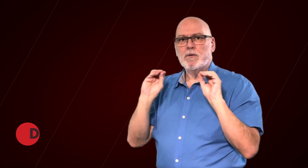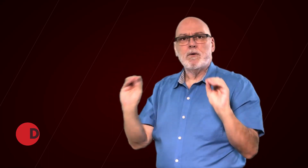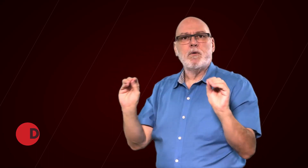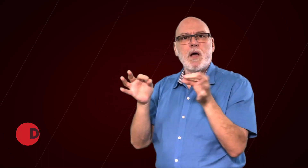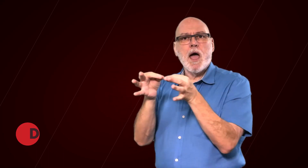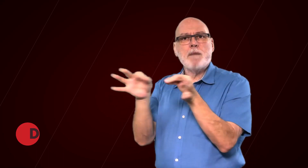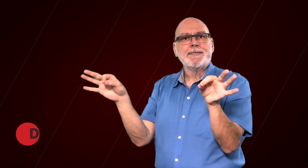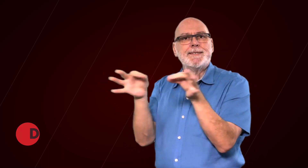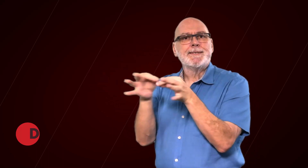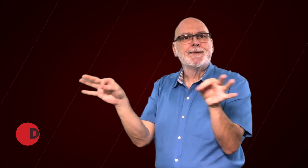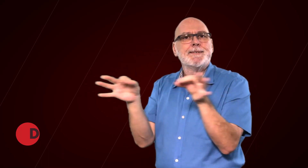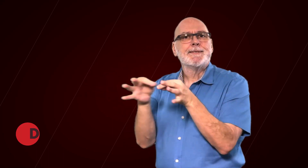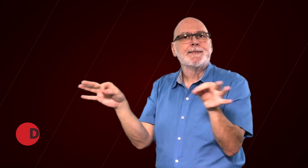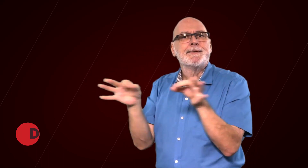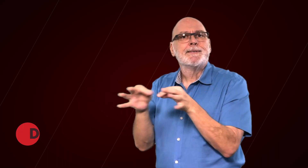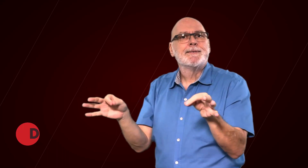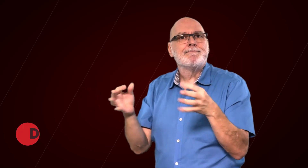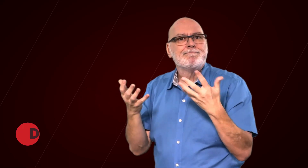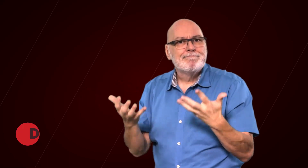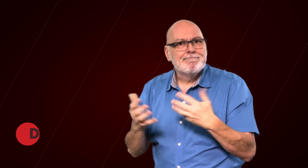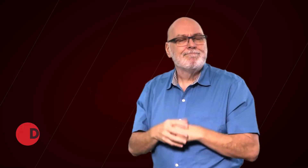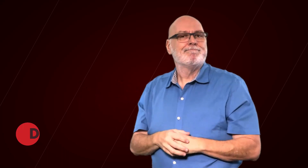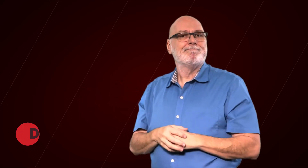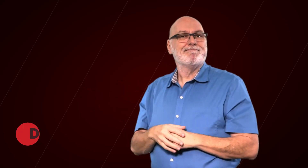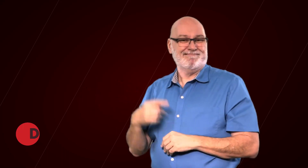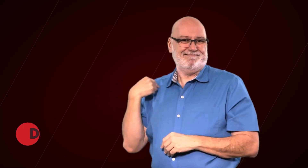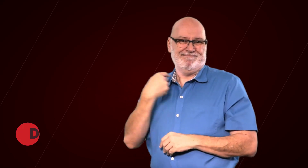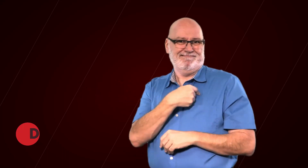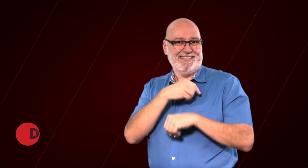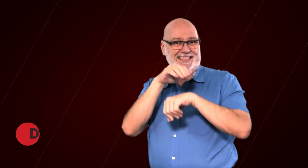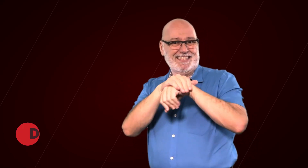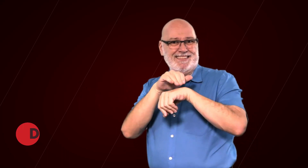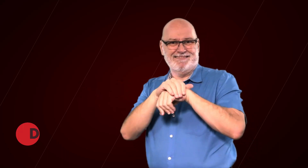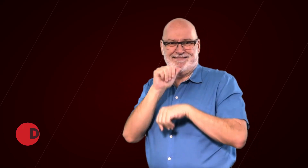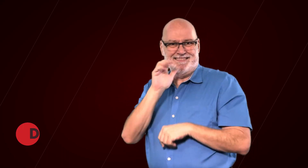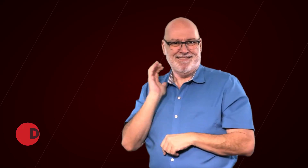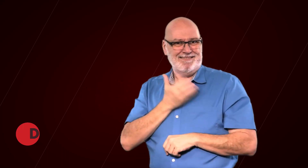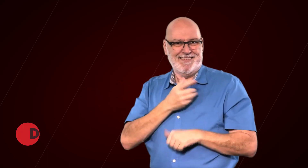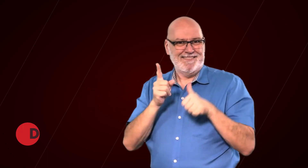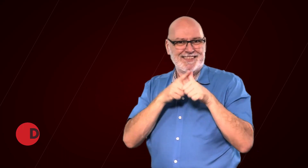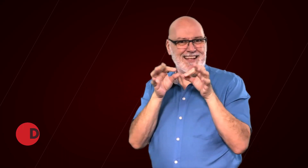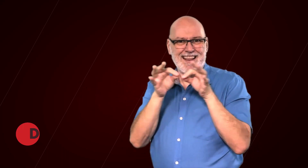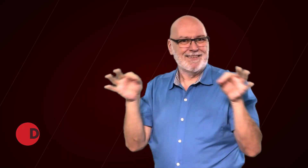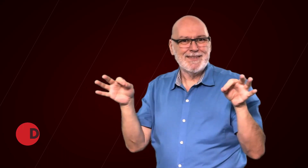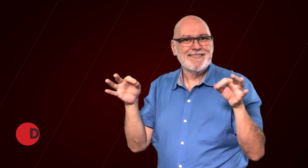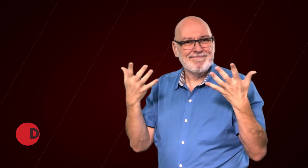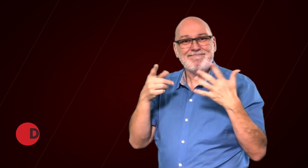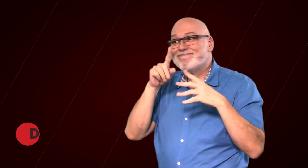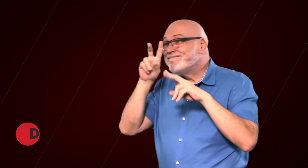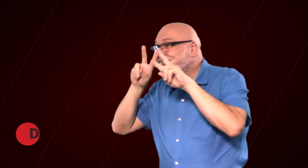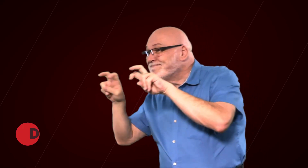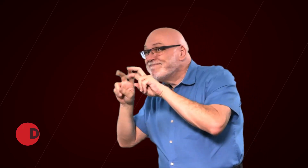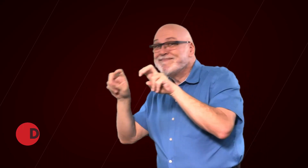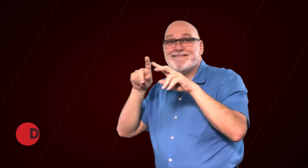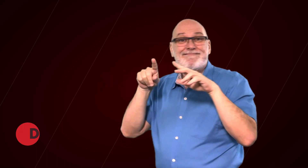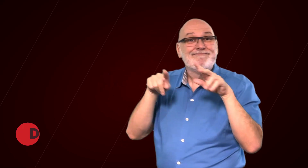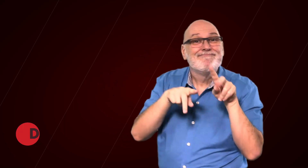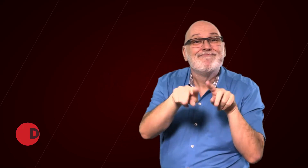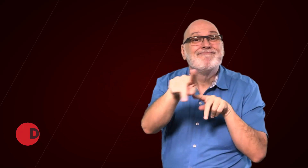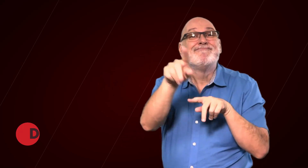but with no captions. If English is not your first language, navigating information